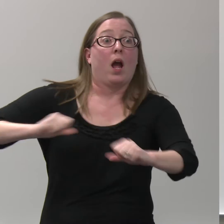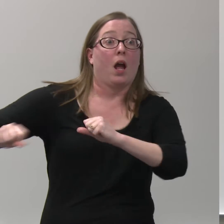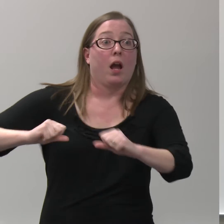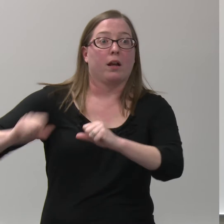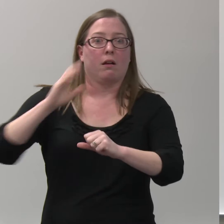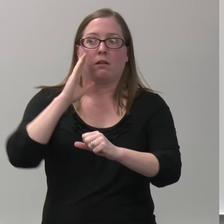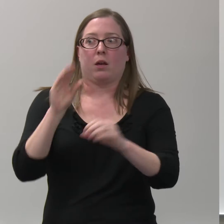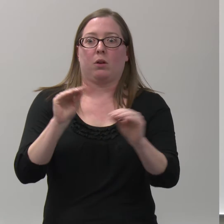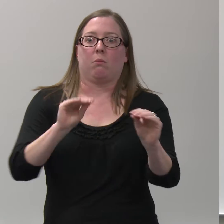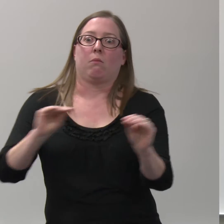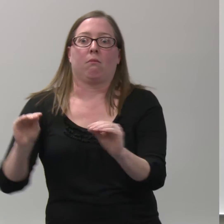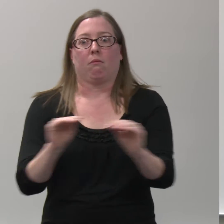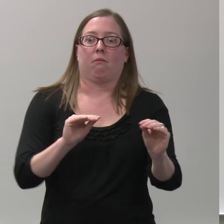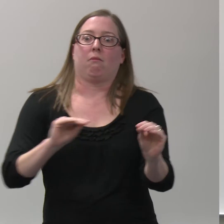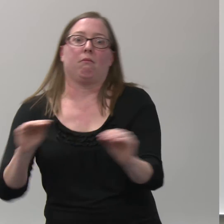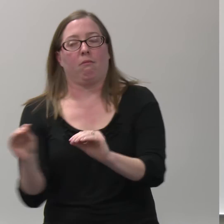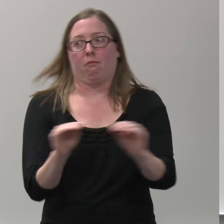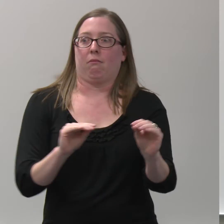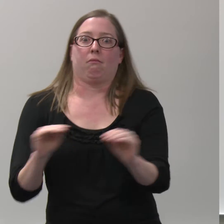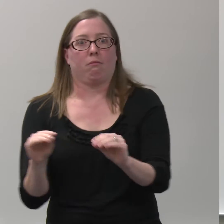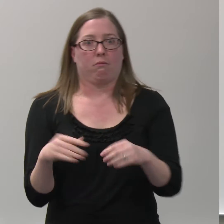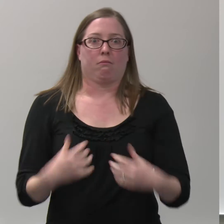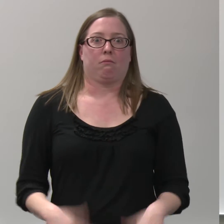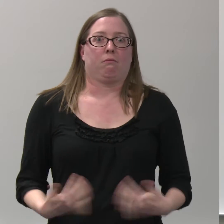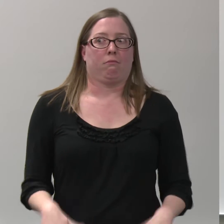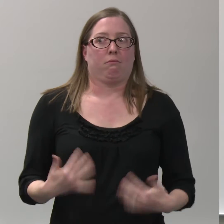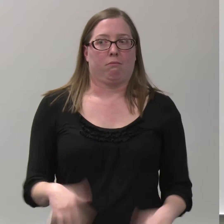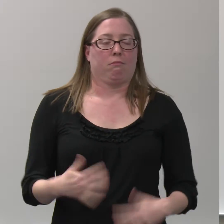So it was exciting if you were on one of the top floors...